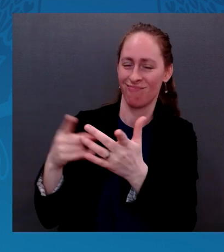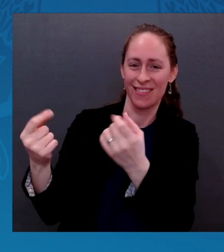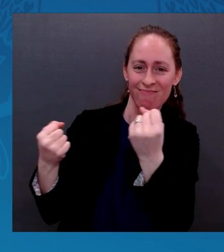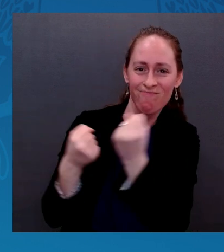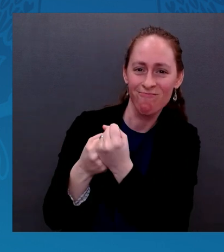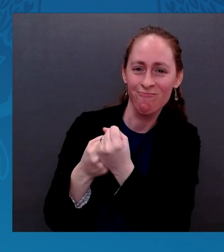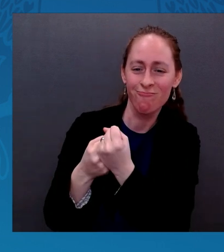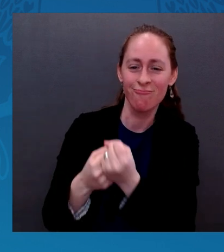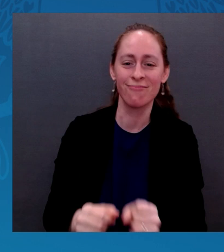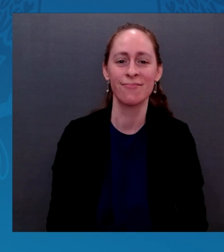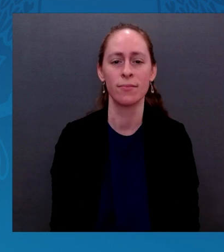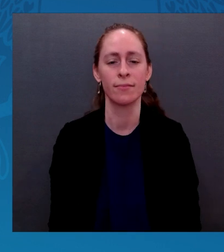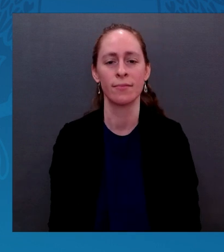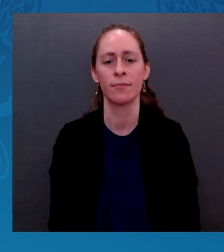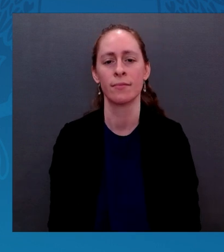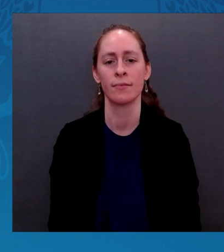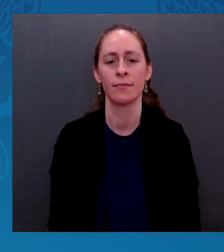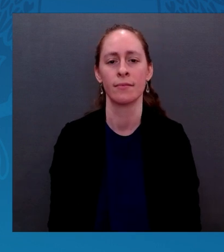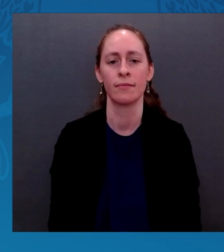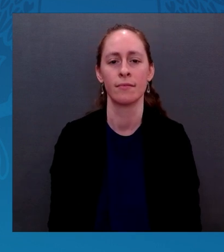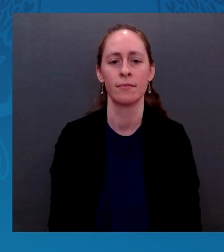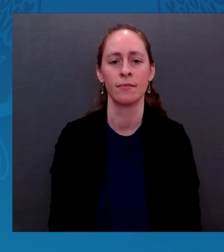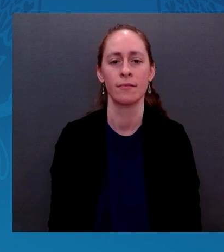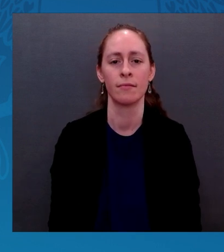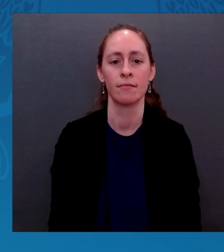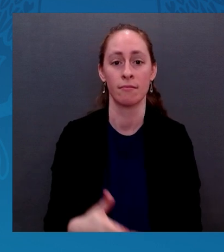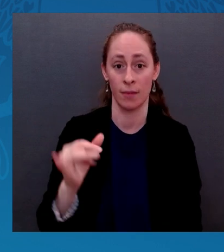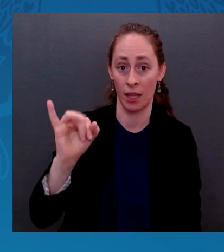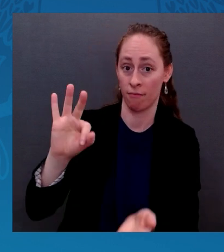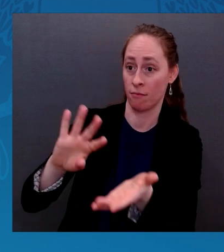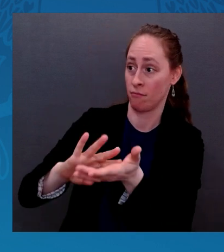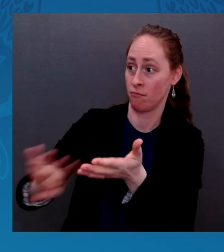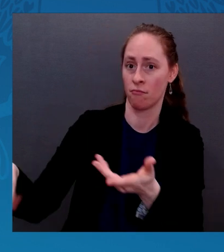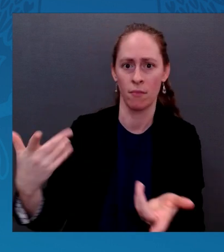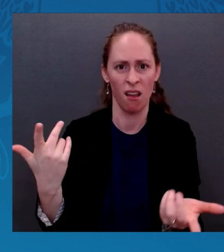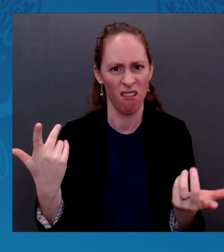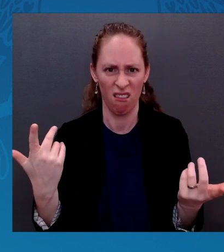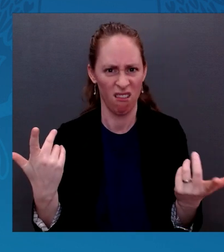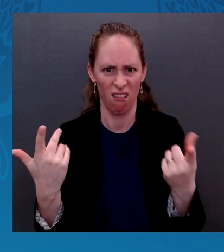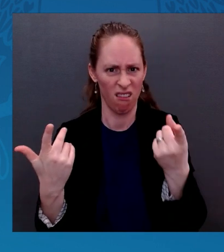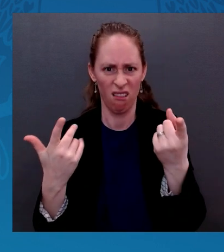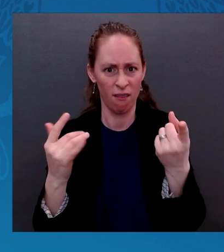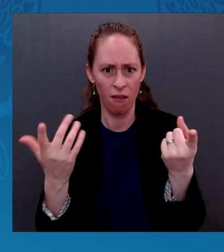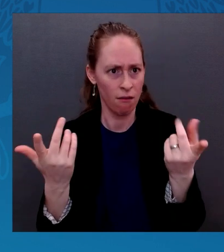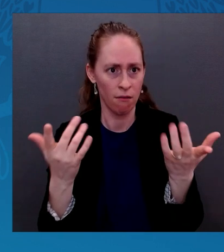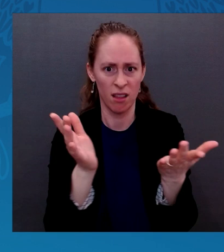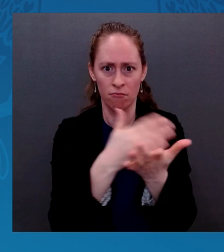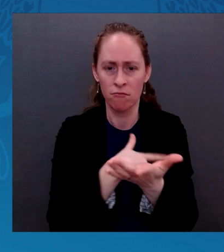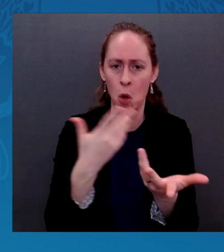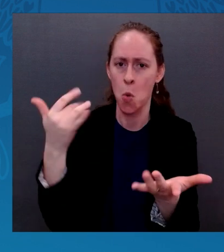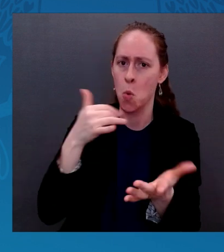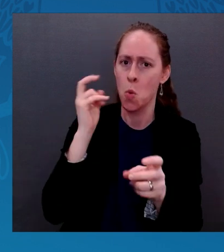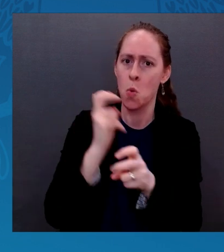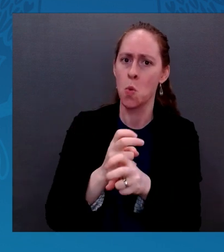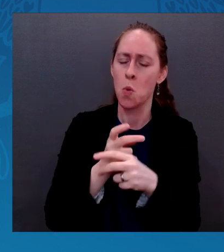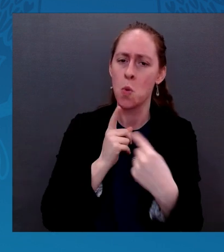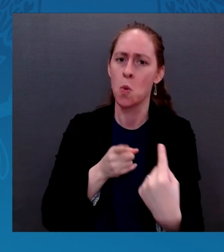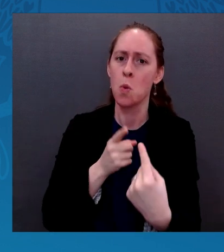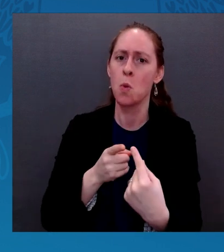and the work of our entire congressional delegation. So on behalf of our state and the great city of Newark and its families and our nation,